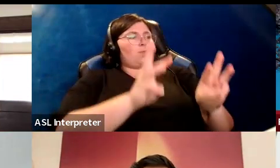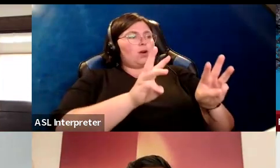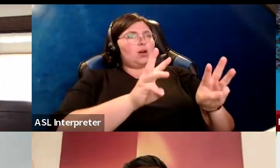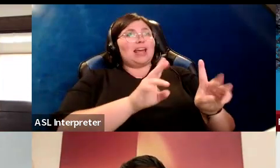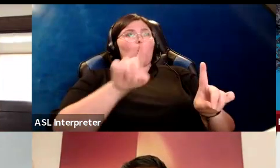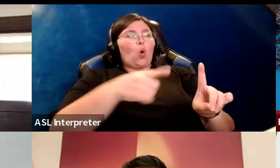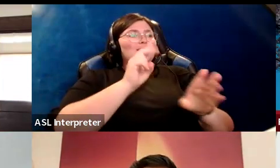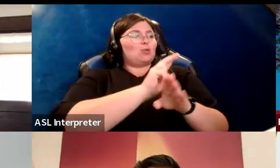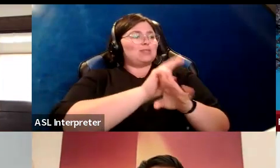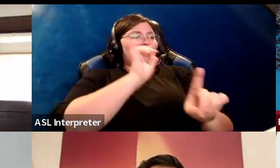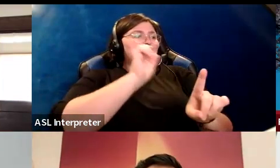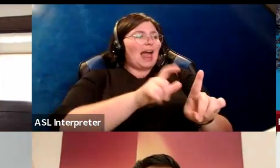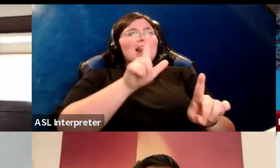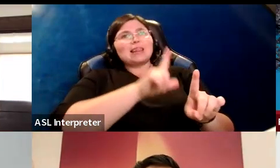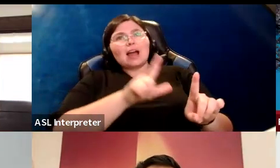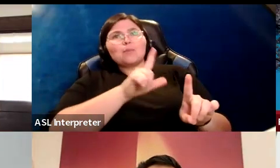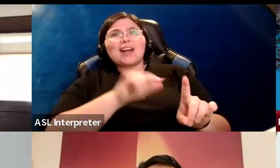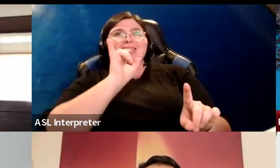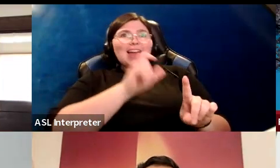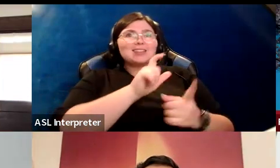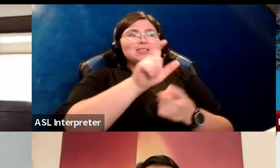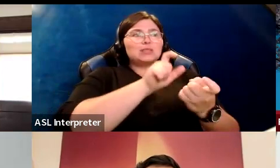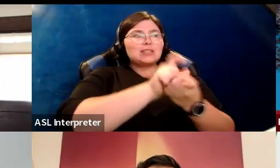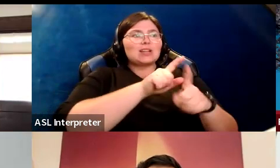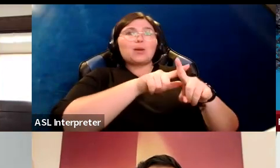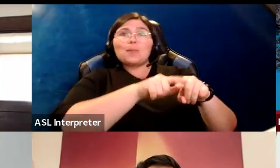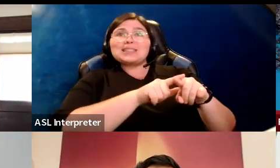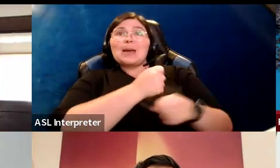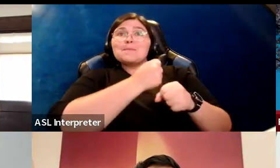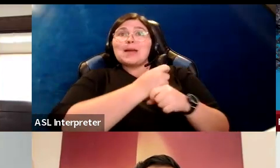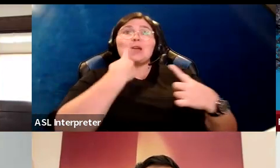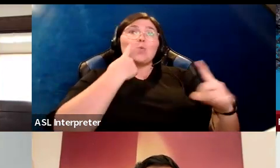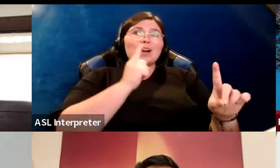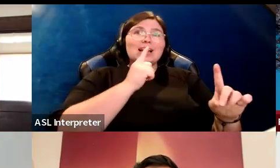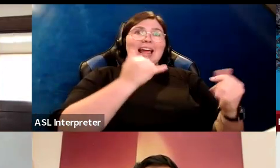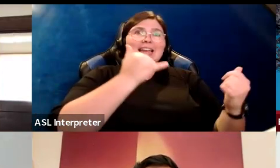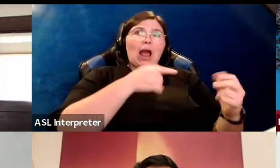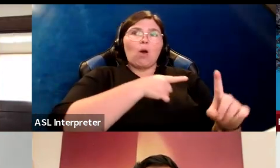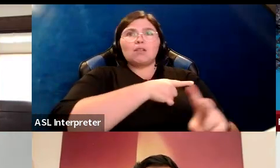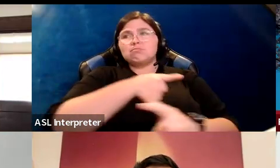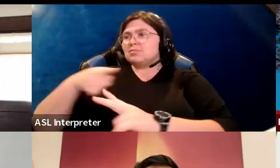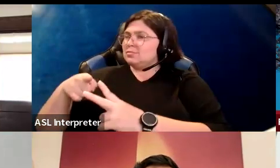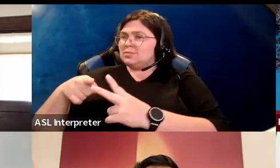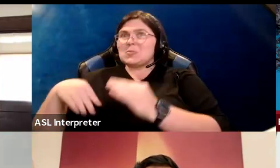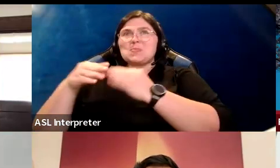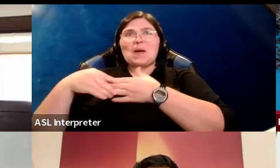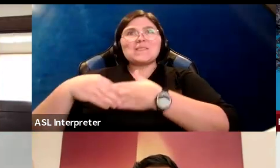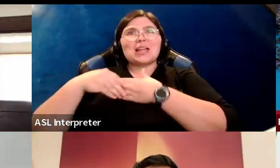use that library and that specific dependency, and I'm going to make it work. And now you have to adopt a more flexible mindset, which I think